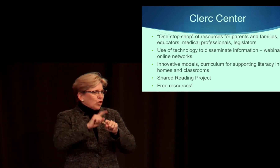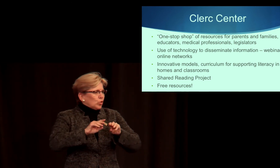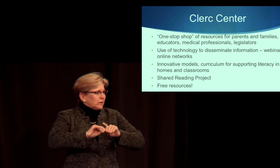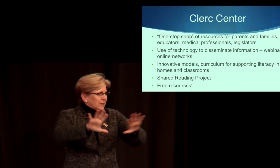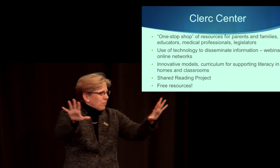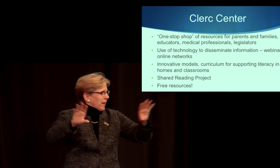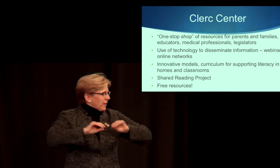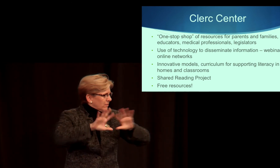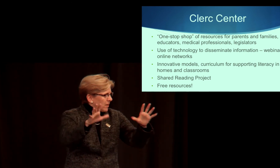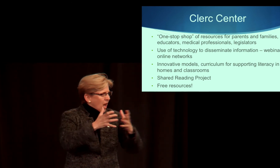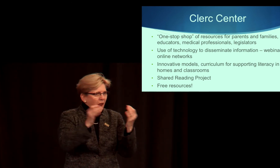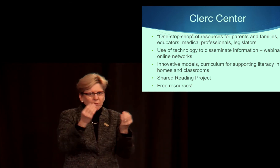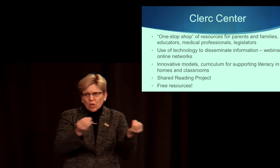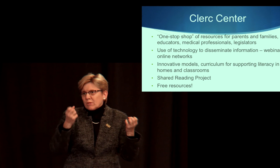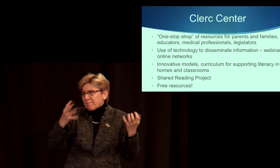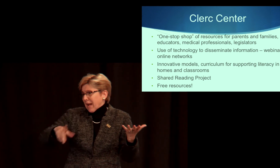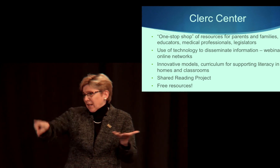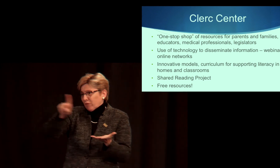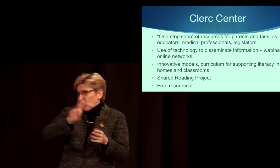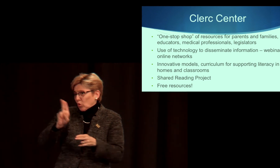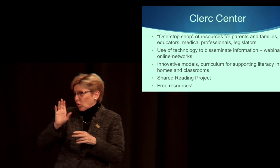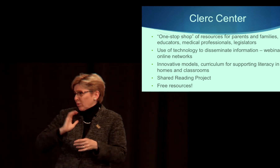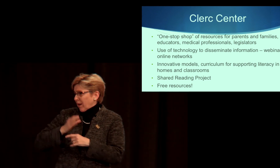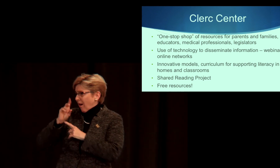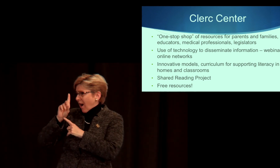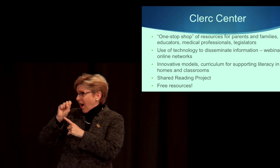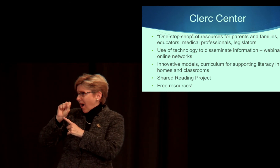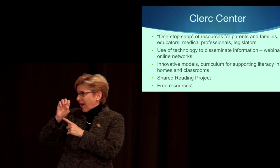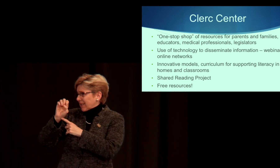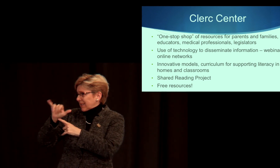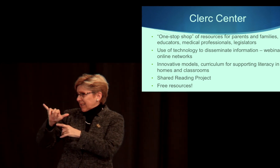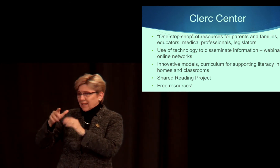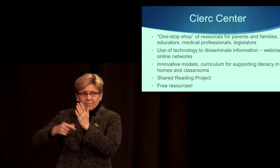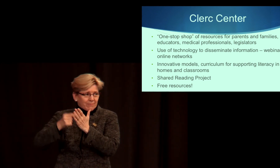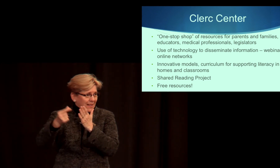a lot of material that you can use. Our Odyssey magazine you may have